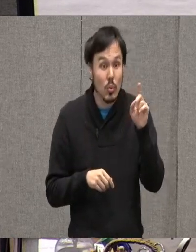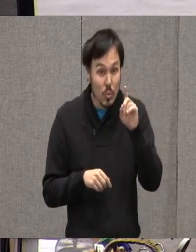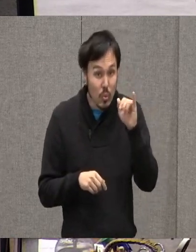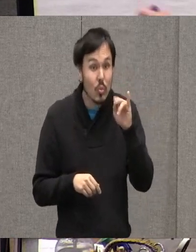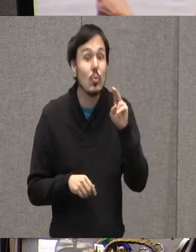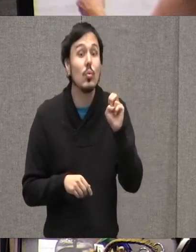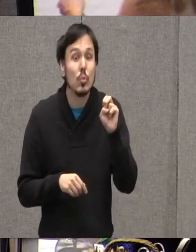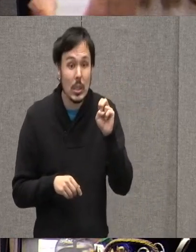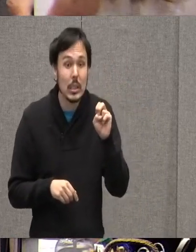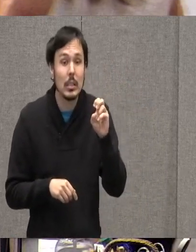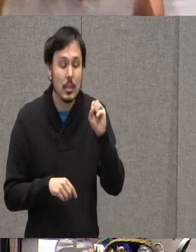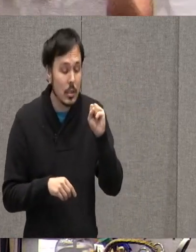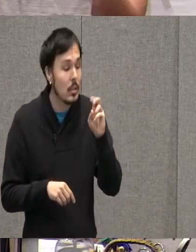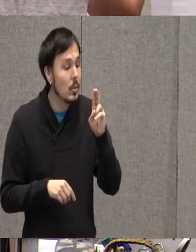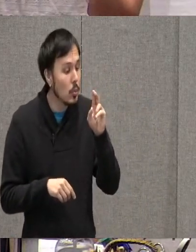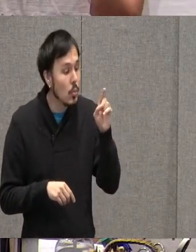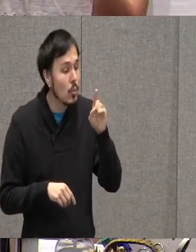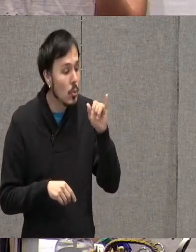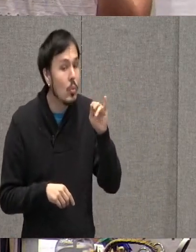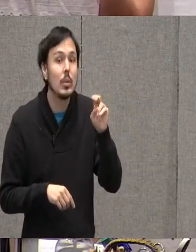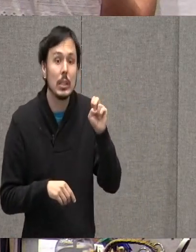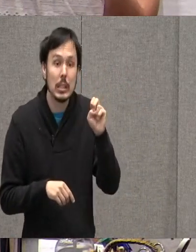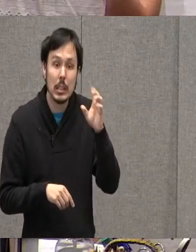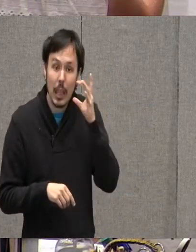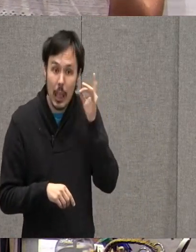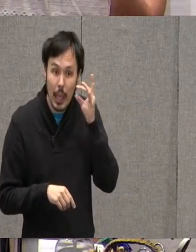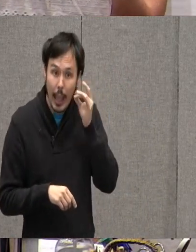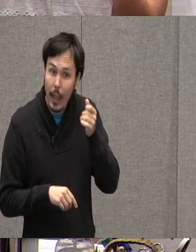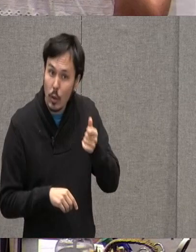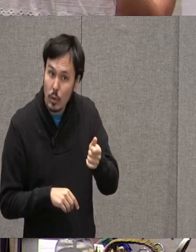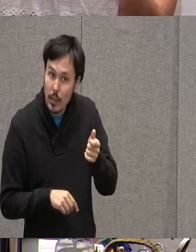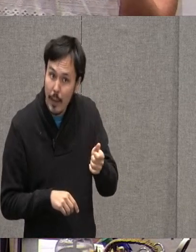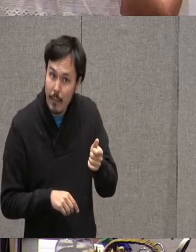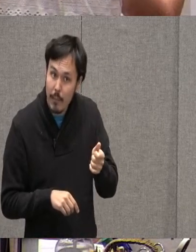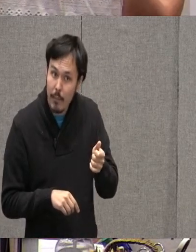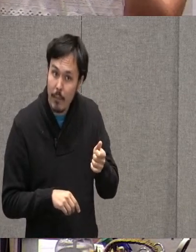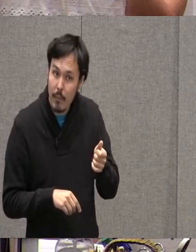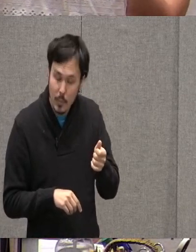So to answer my question Susie sleeps longer.